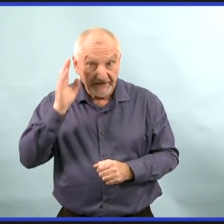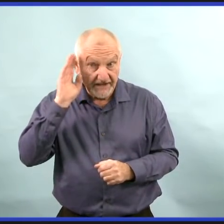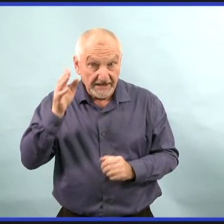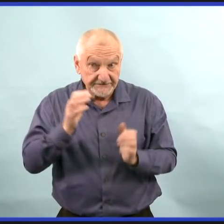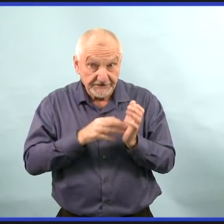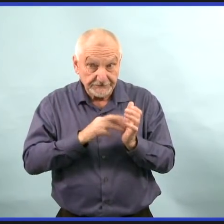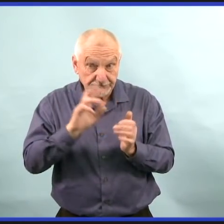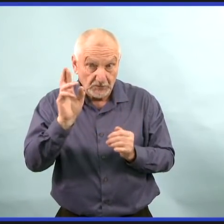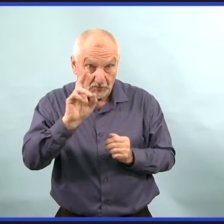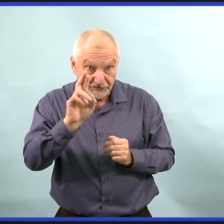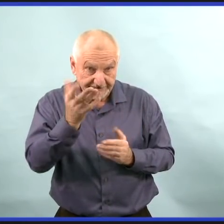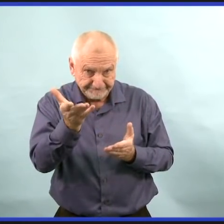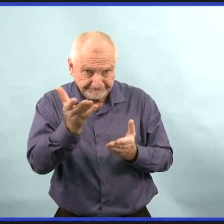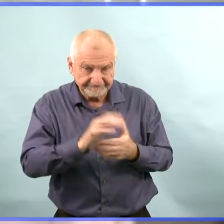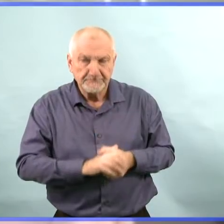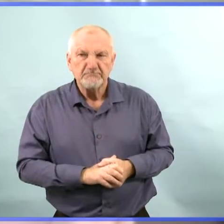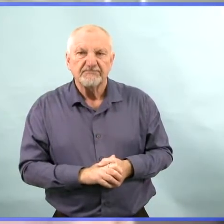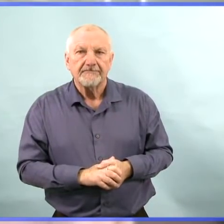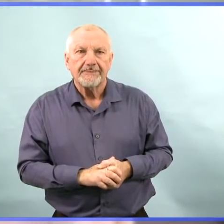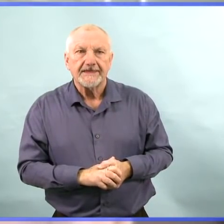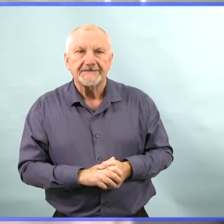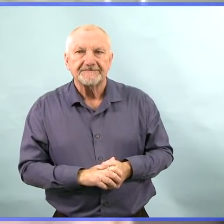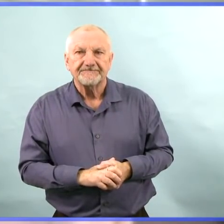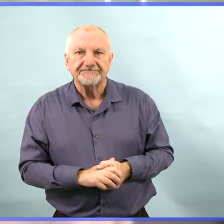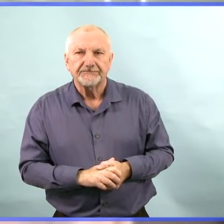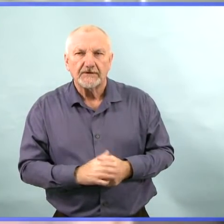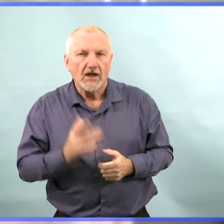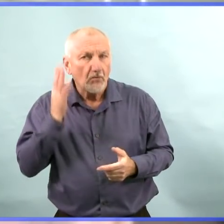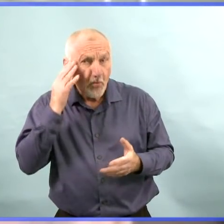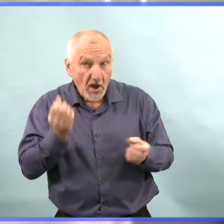indication how many travel related cases are being sequenced